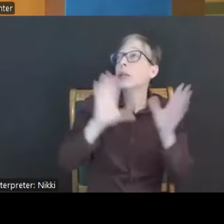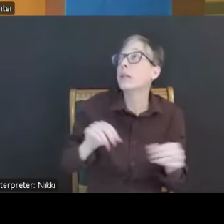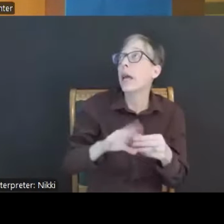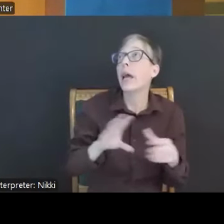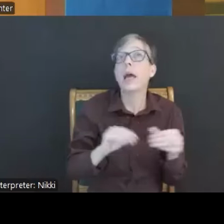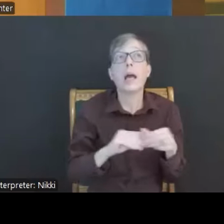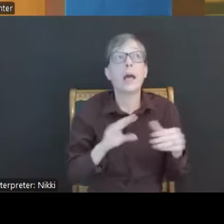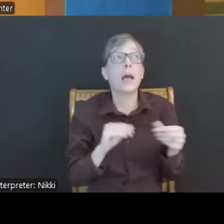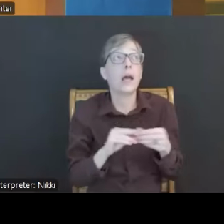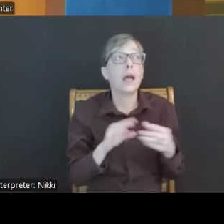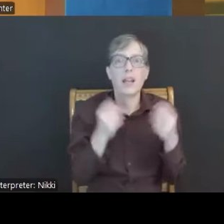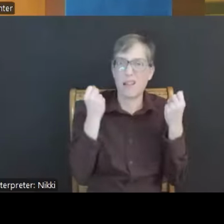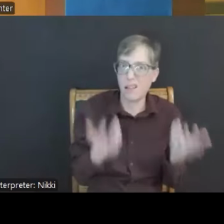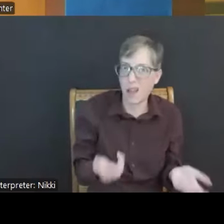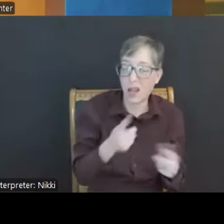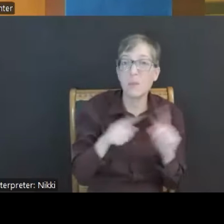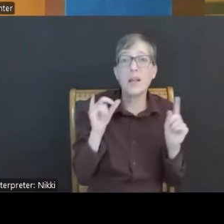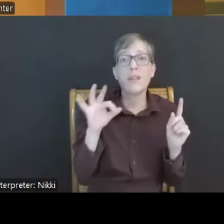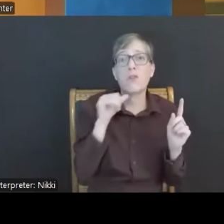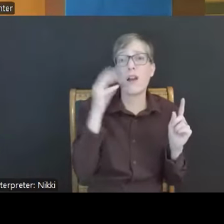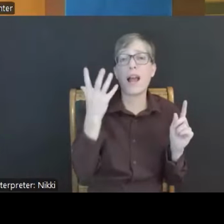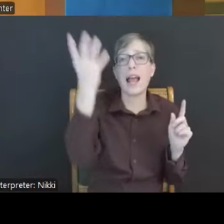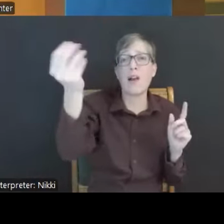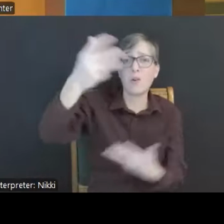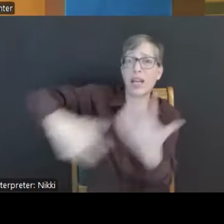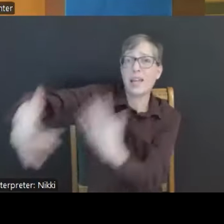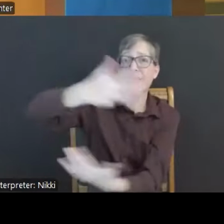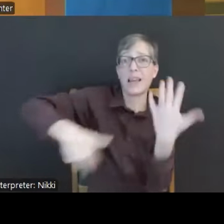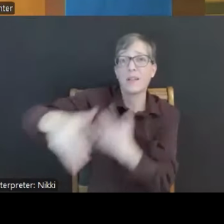um there's a quote that I live by um people don't care how much you know till they know how much you